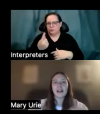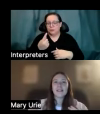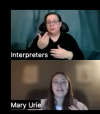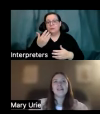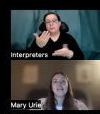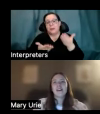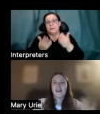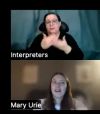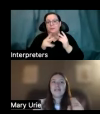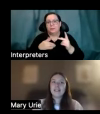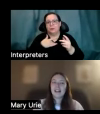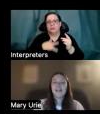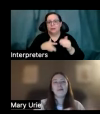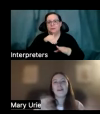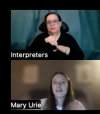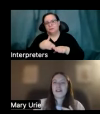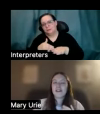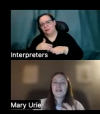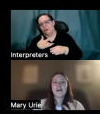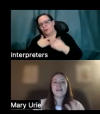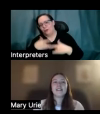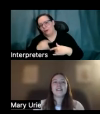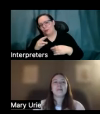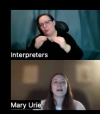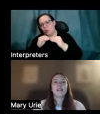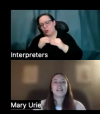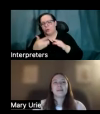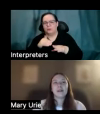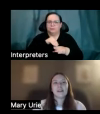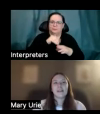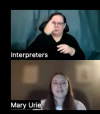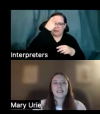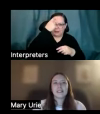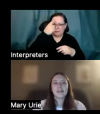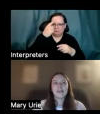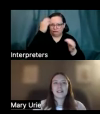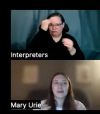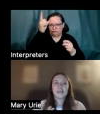less on the head or on the heart art. But we all use a little bit